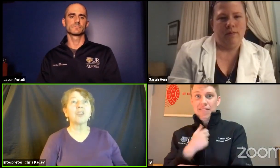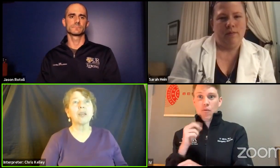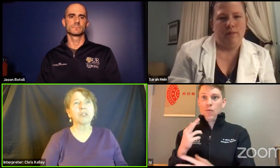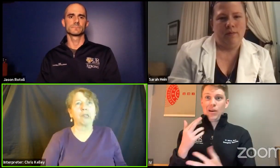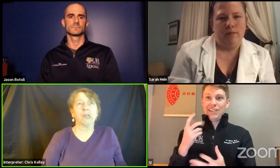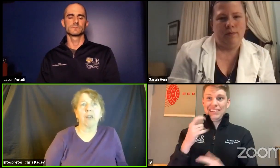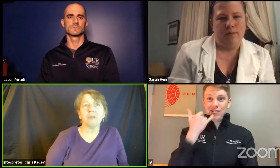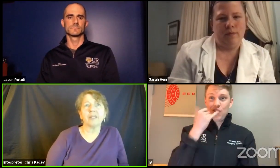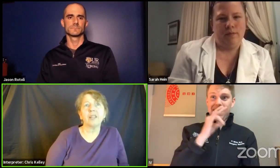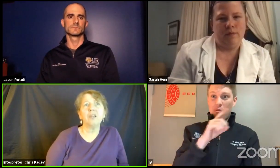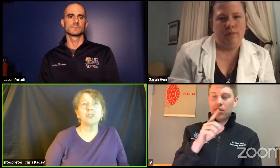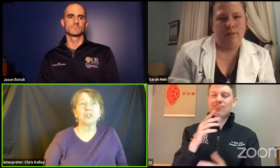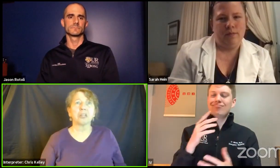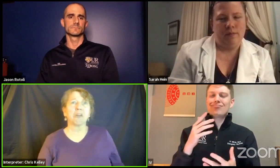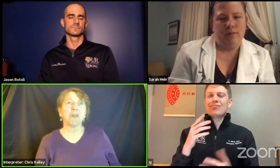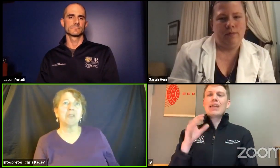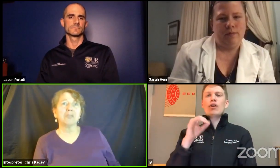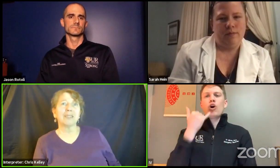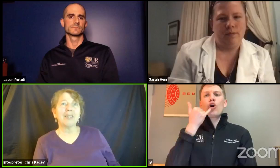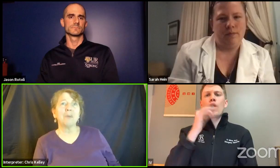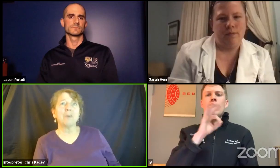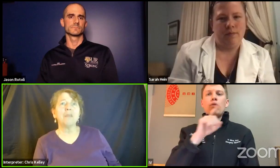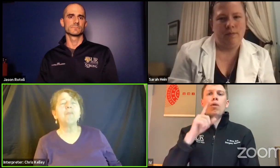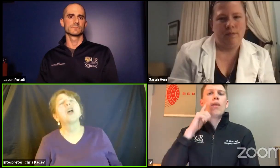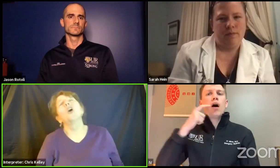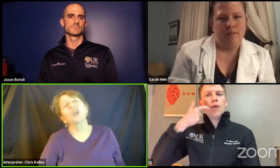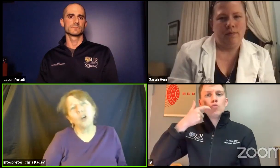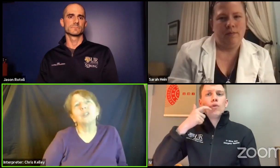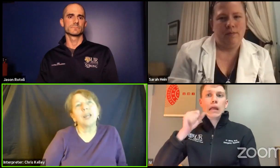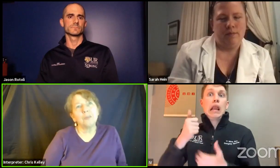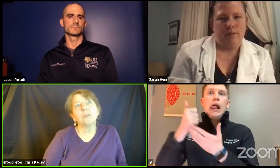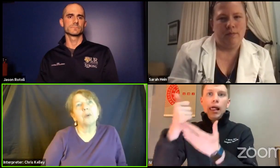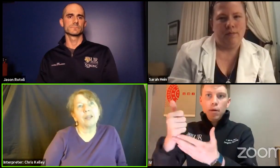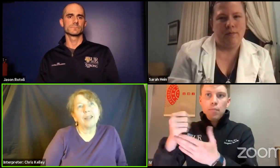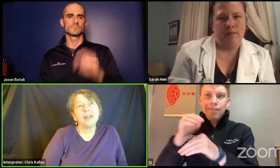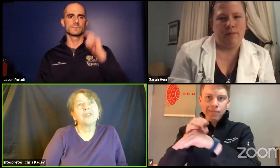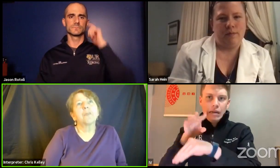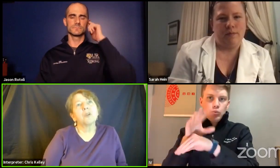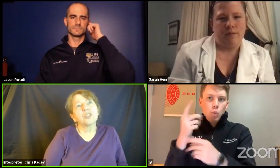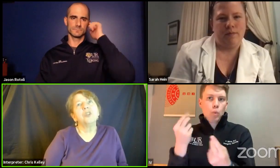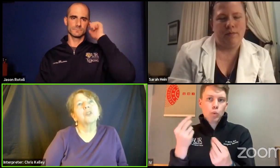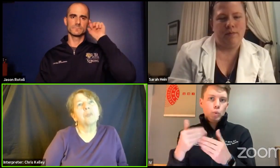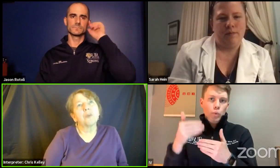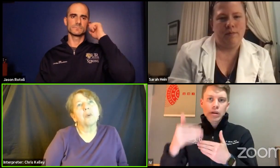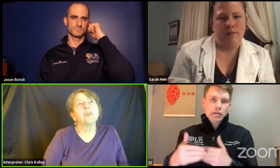pains and they're having a medical emergency, how are they going to drive themselves there?